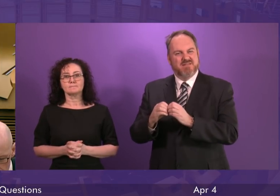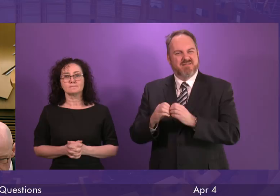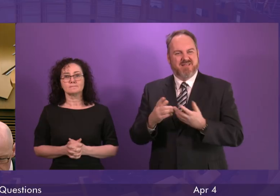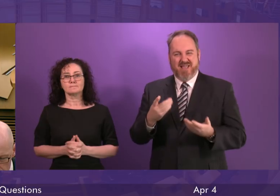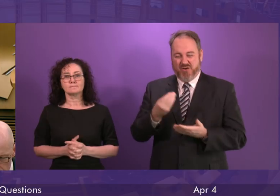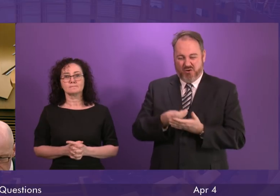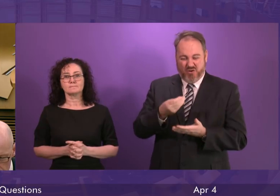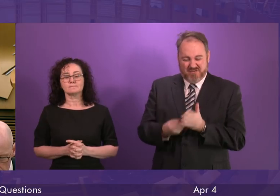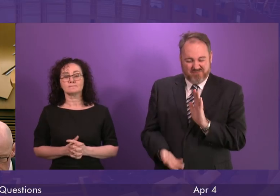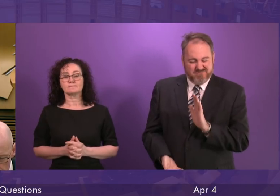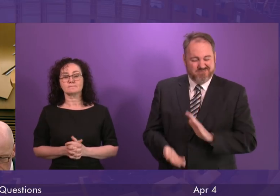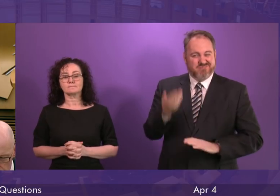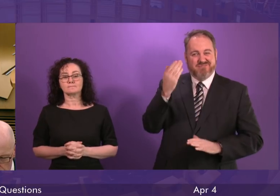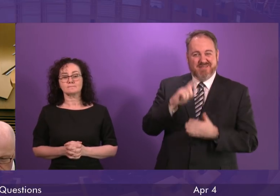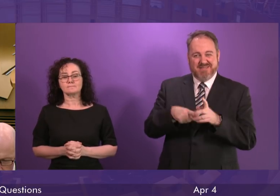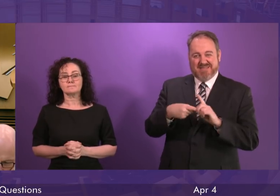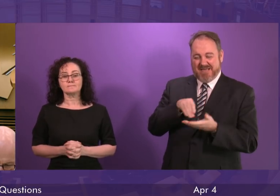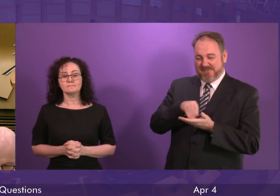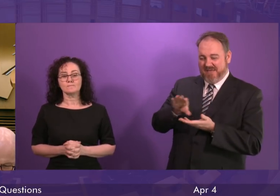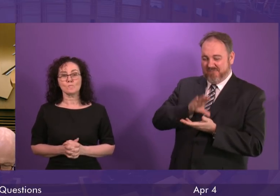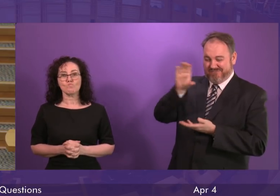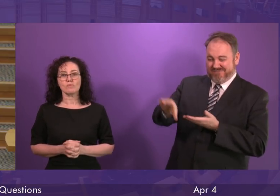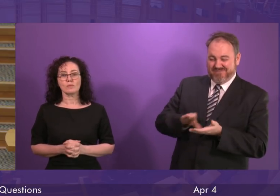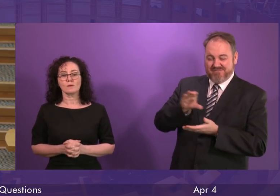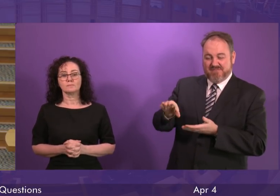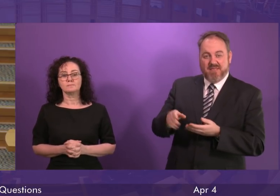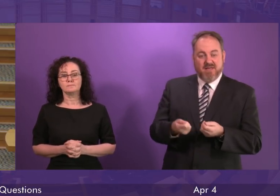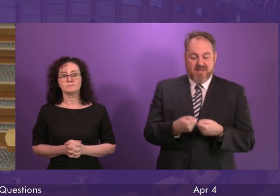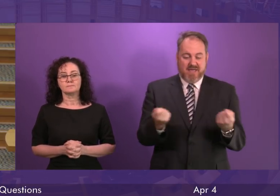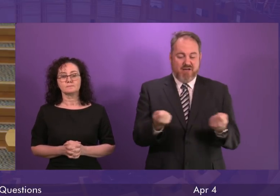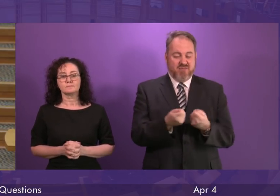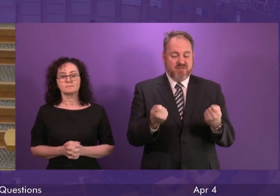and at exorbitant cost to the taxpayer. The Herald on Sunday has reported horror stories